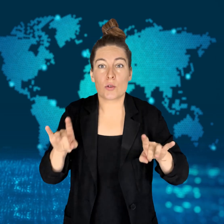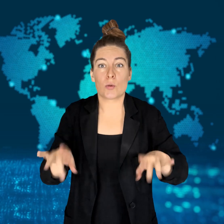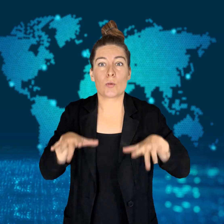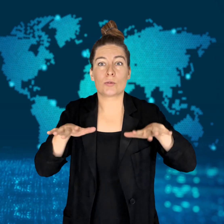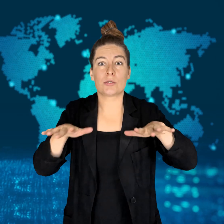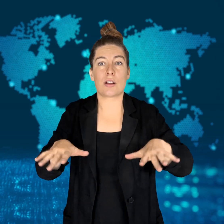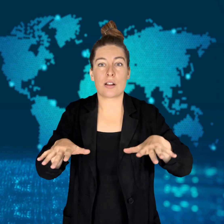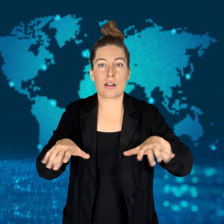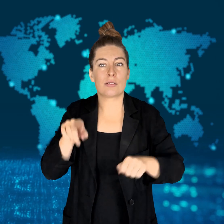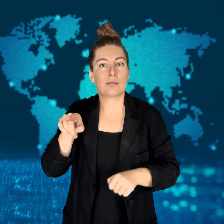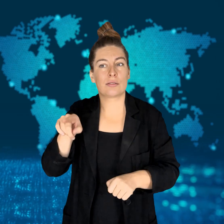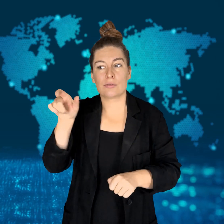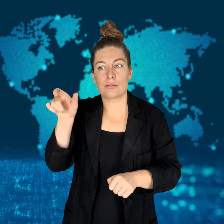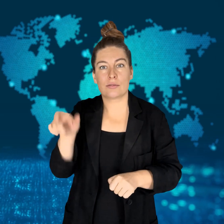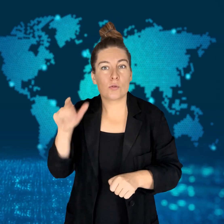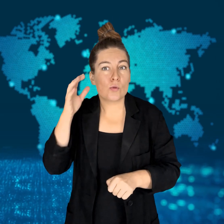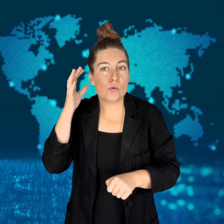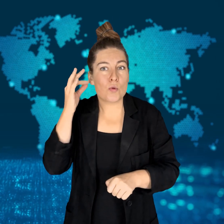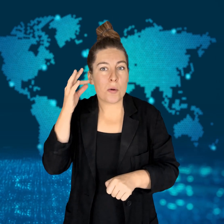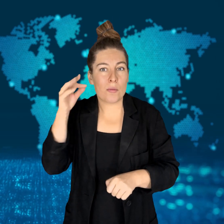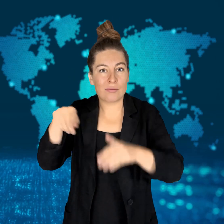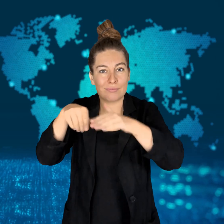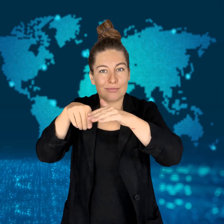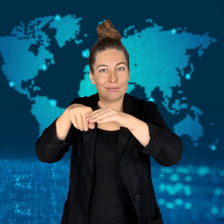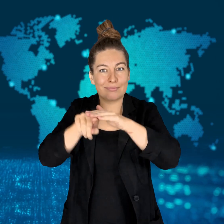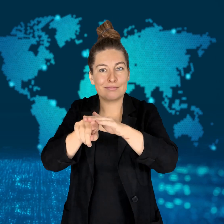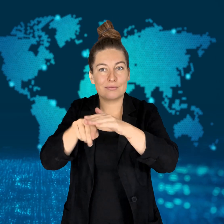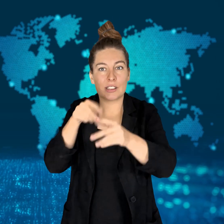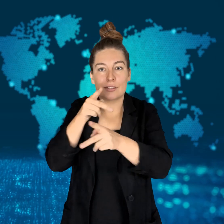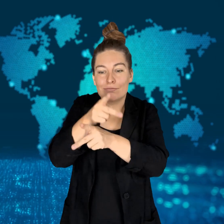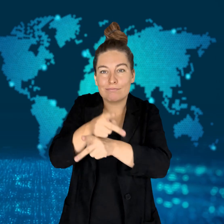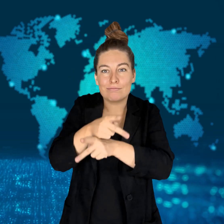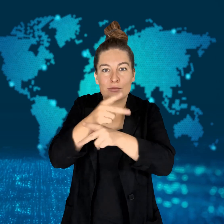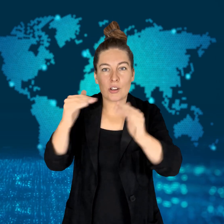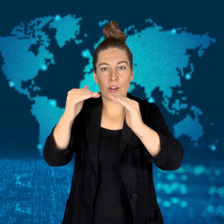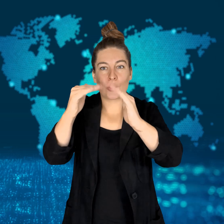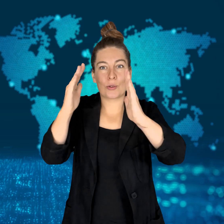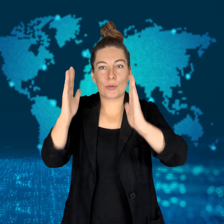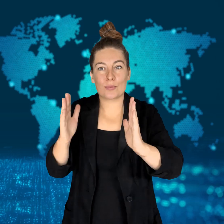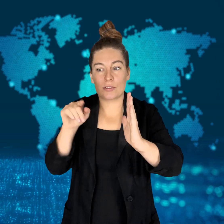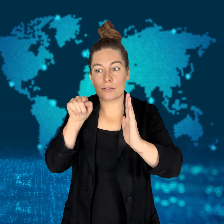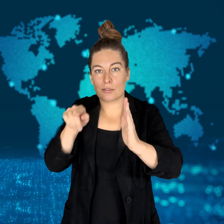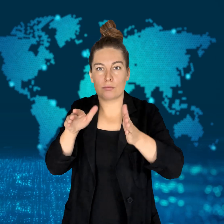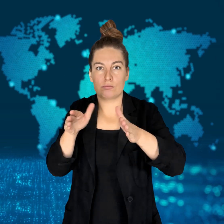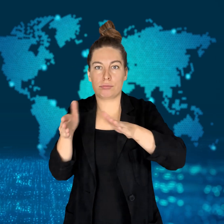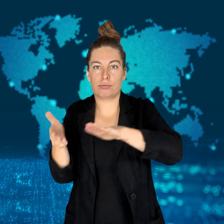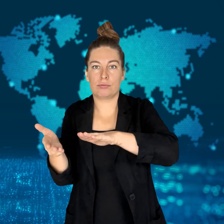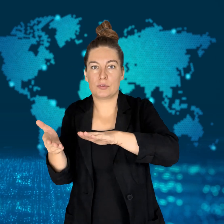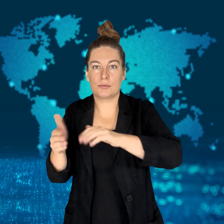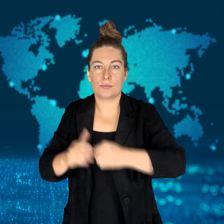Woman dies at care facility